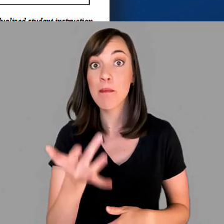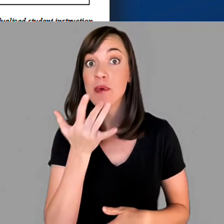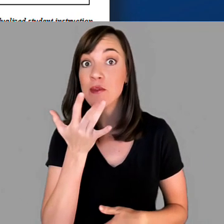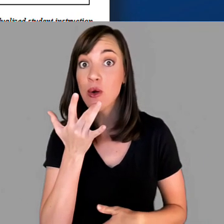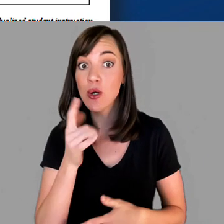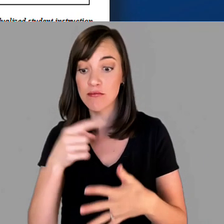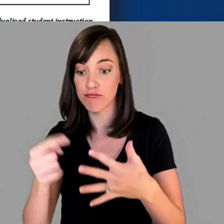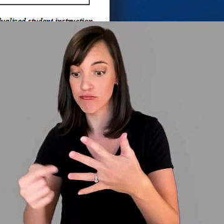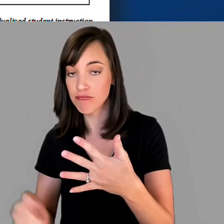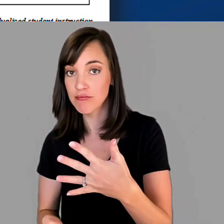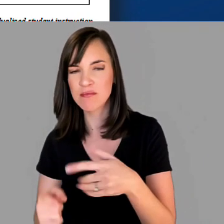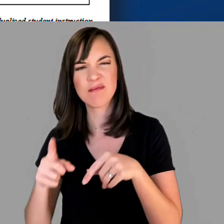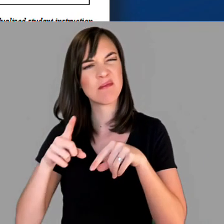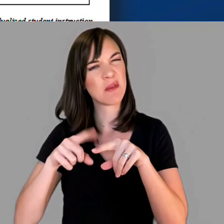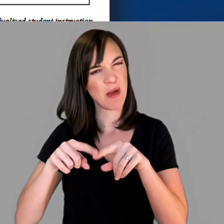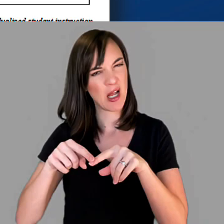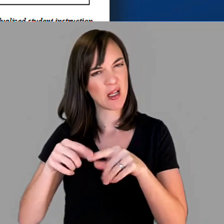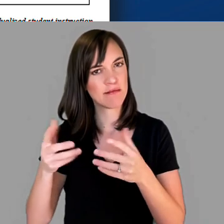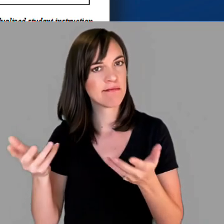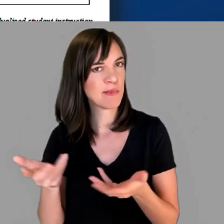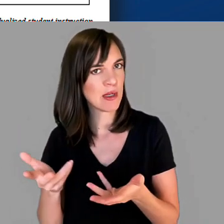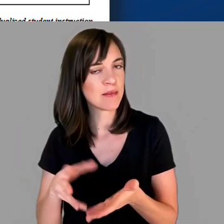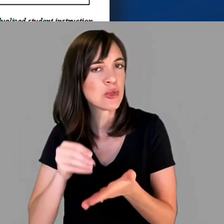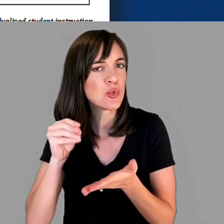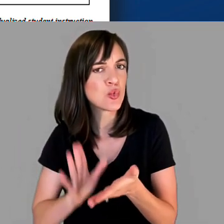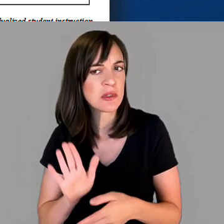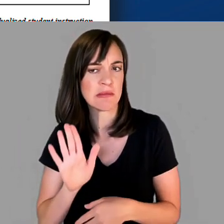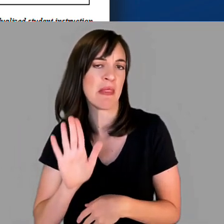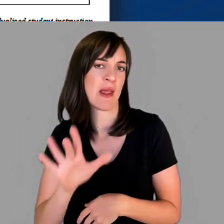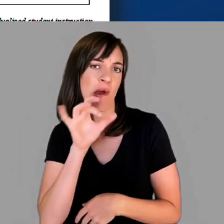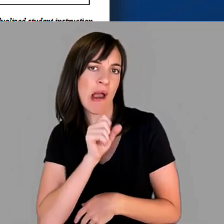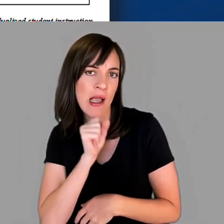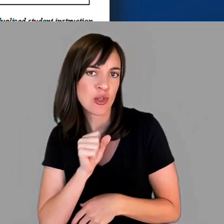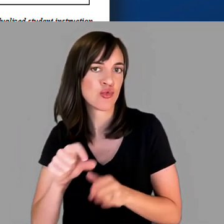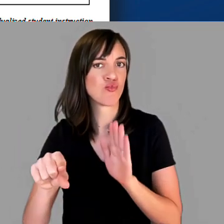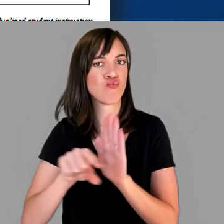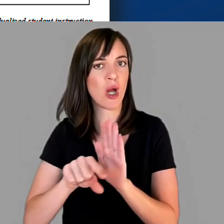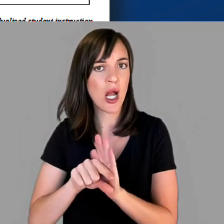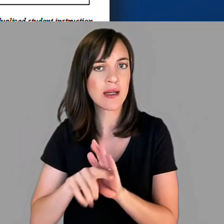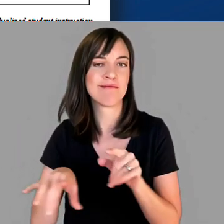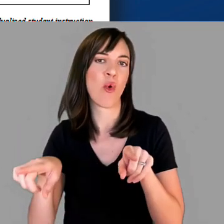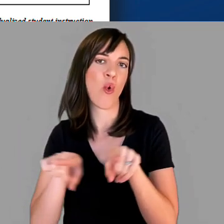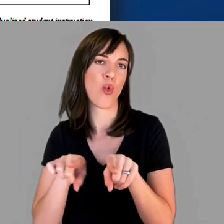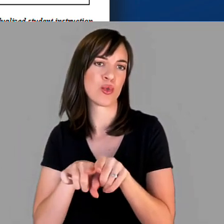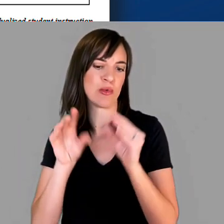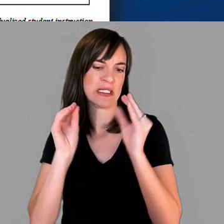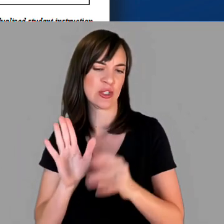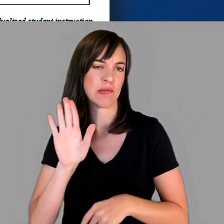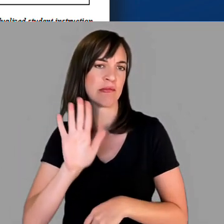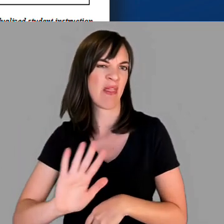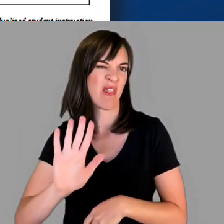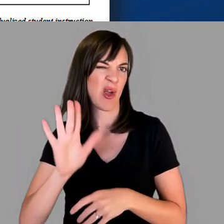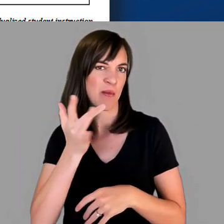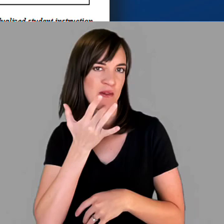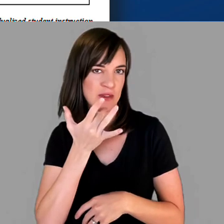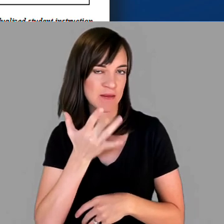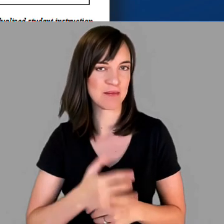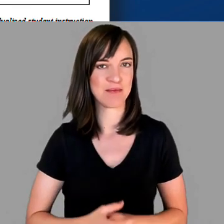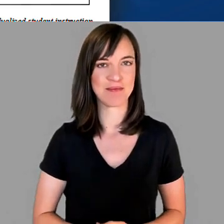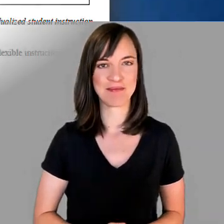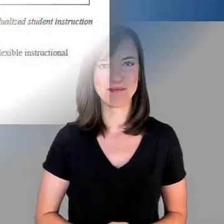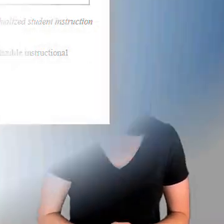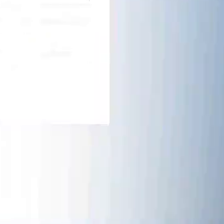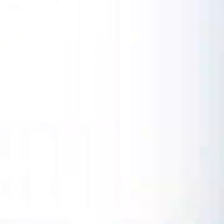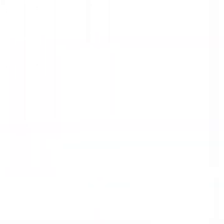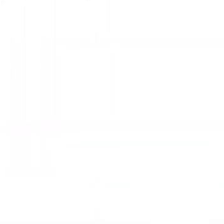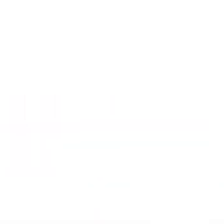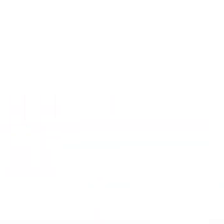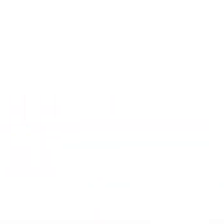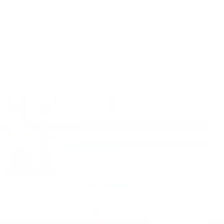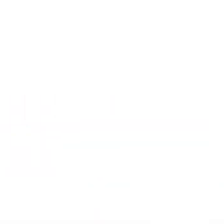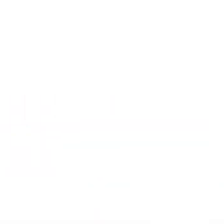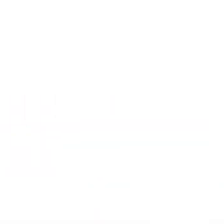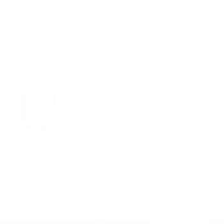indicators depended on student’s age, grade, and teacher preferences.